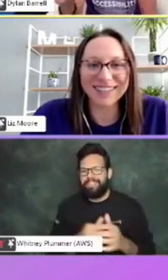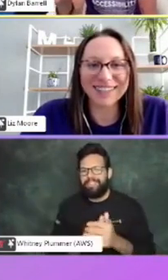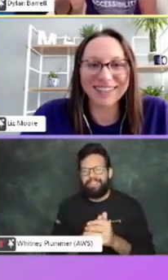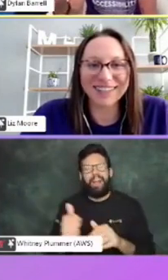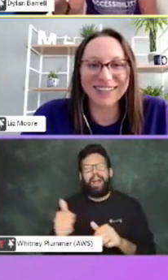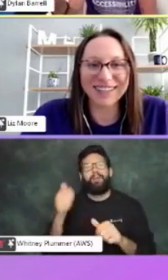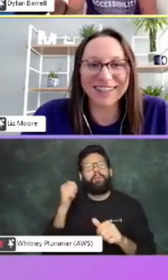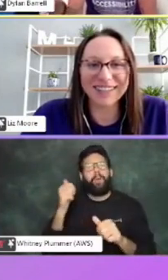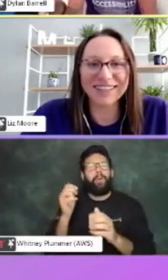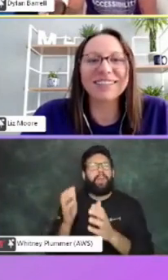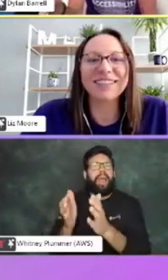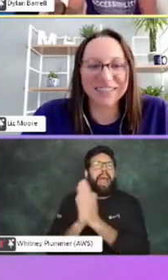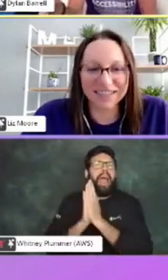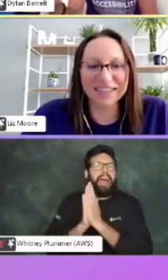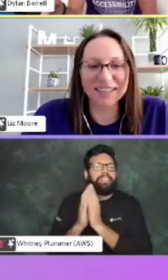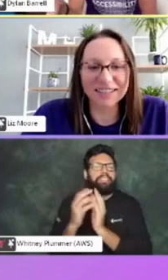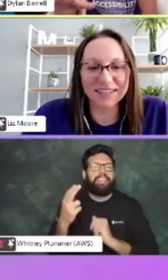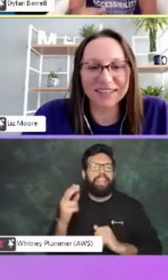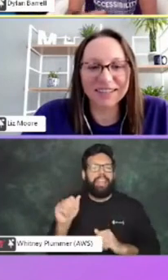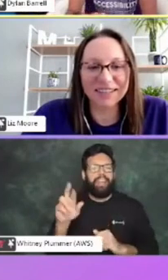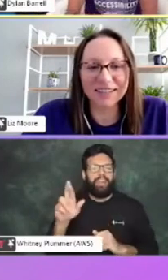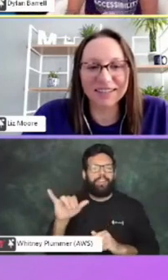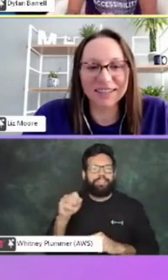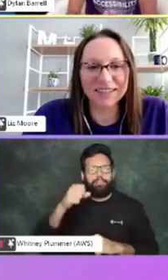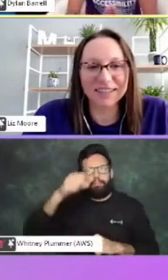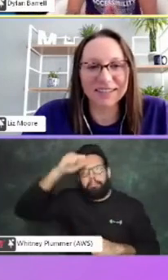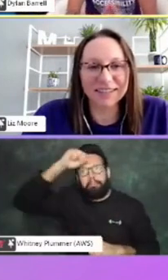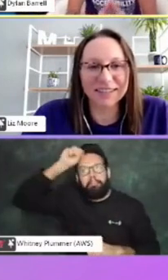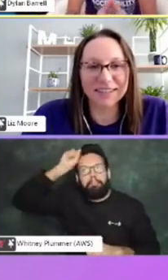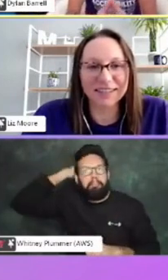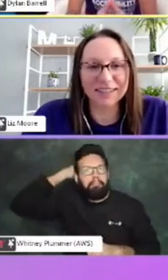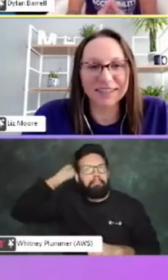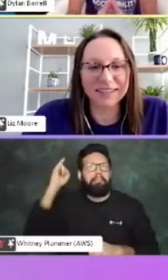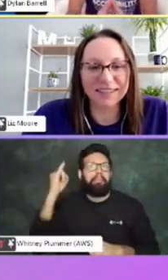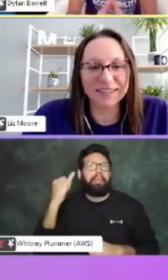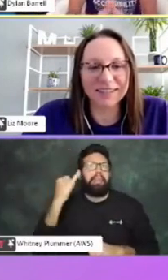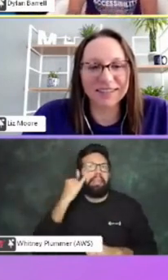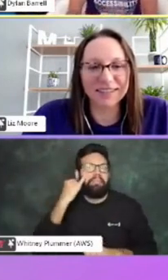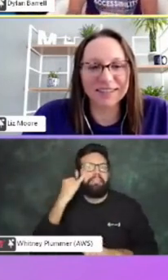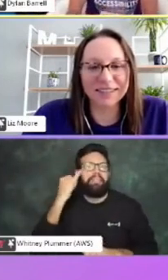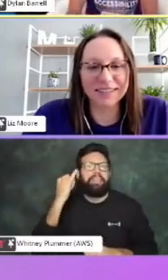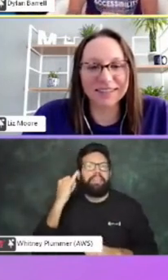if he doesn't implement 2.2 because that wasn't released at the time that he and I had this discussion.